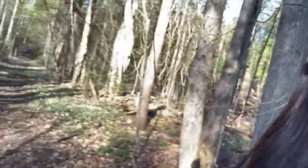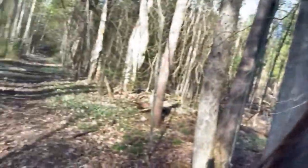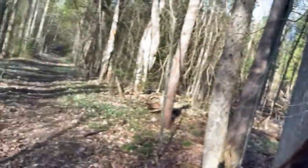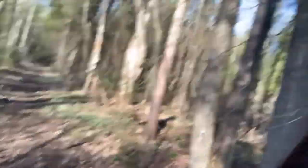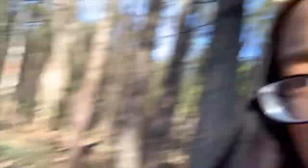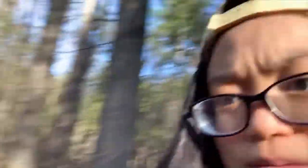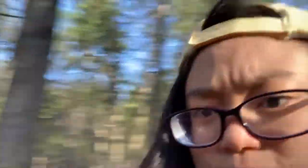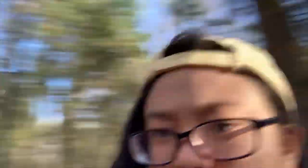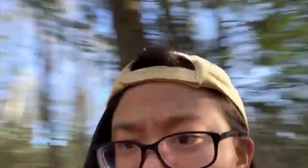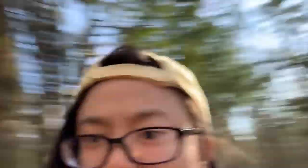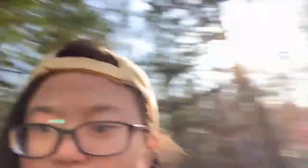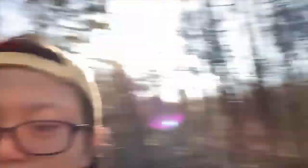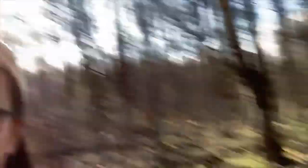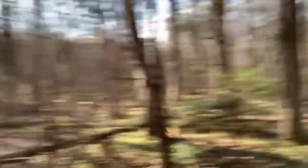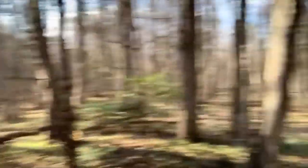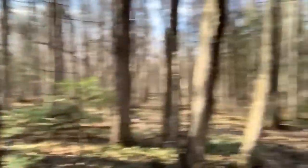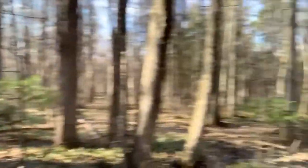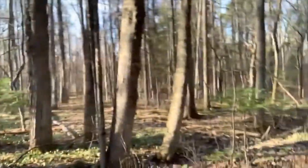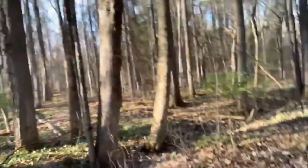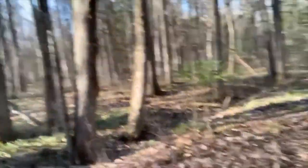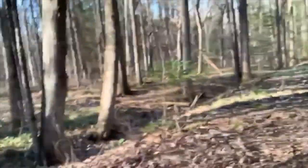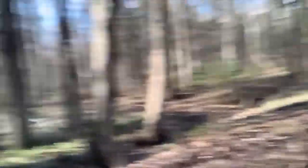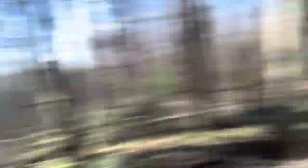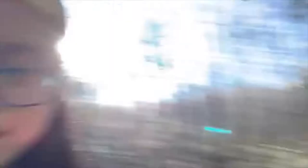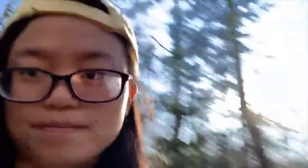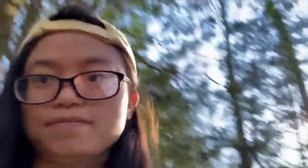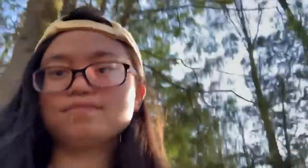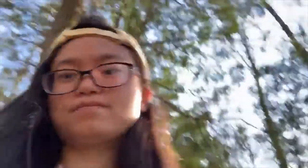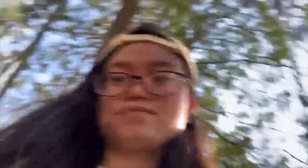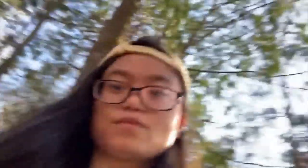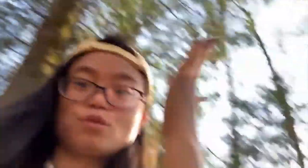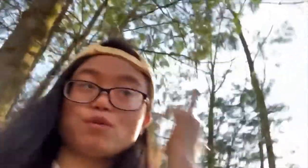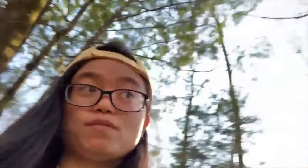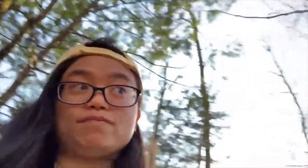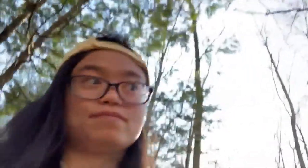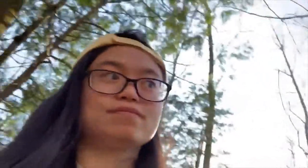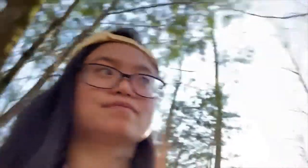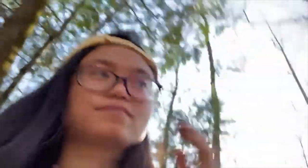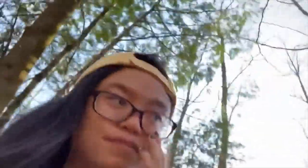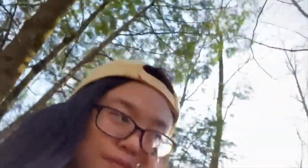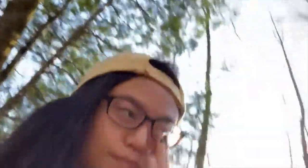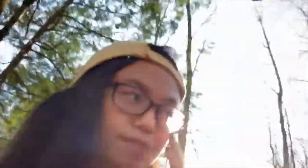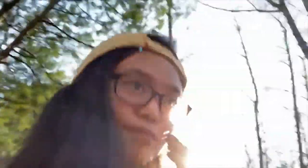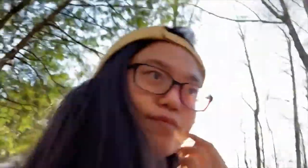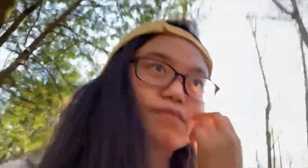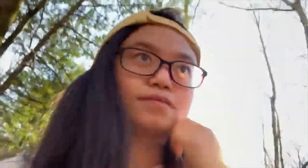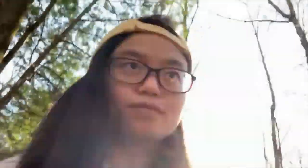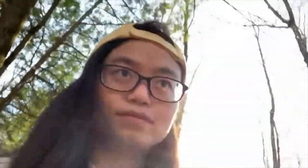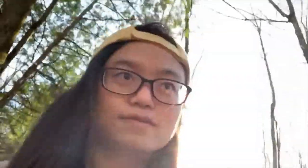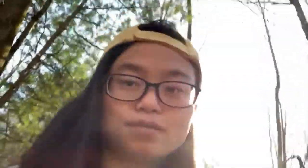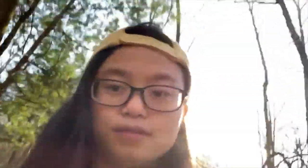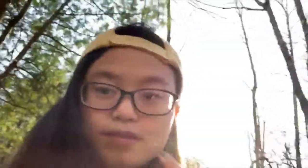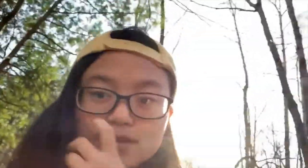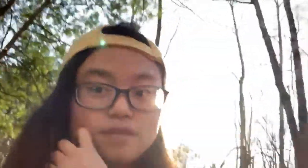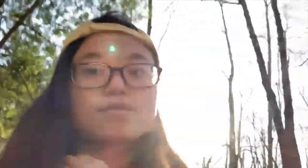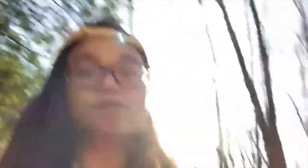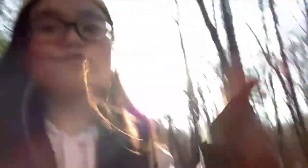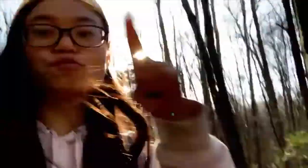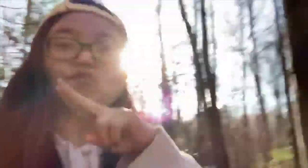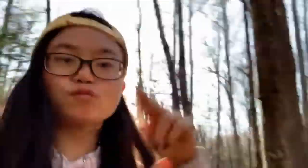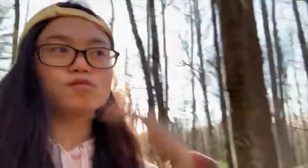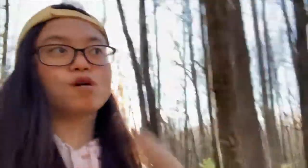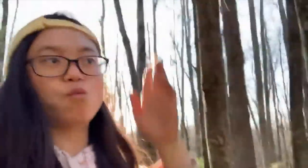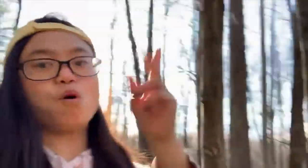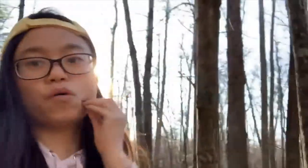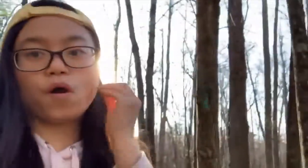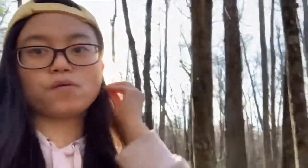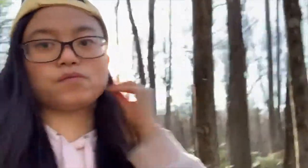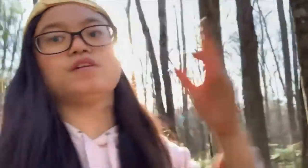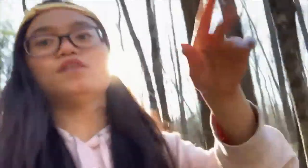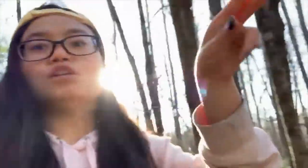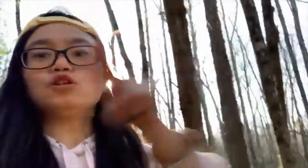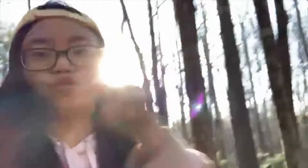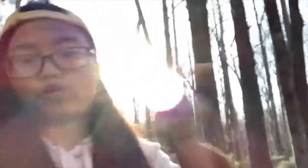I am going home now.